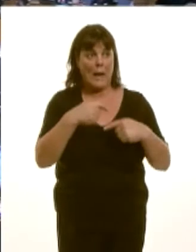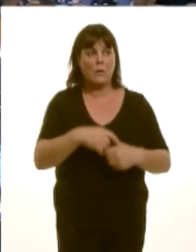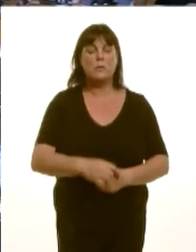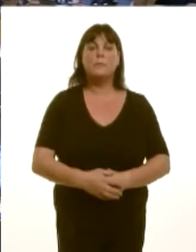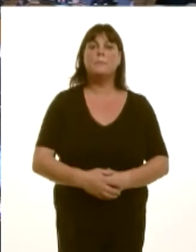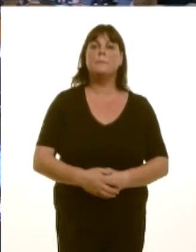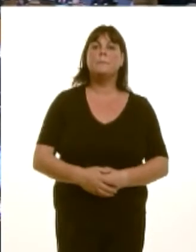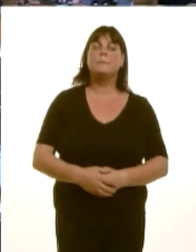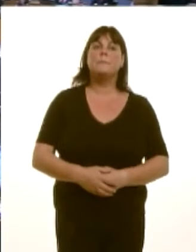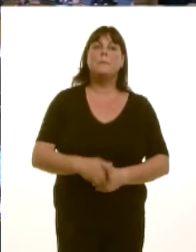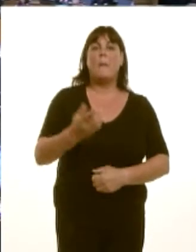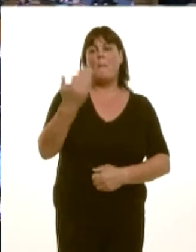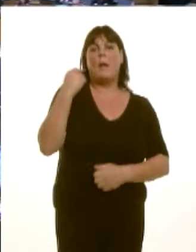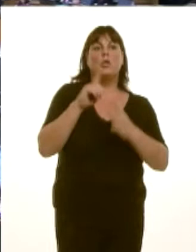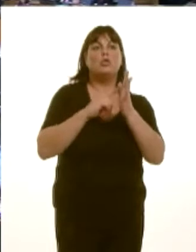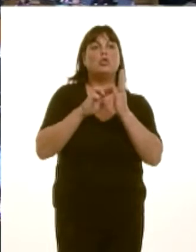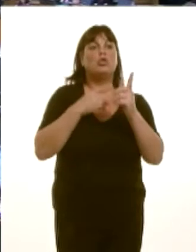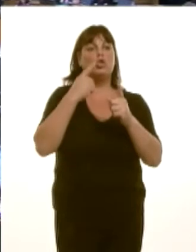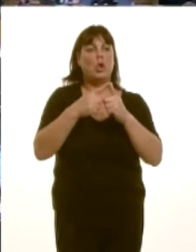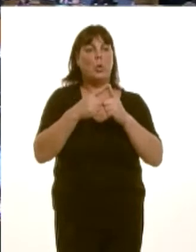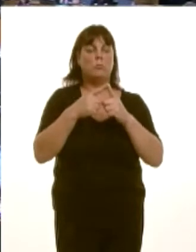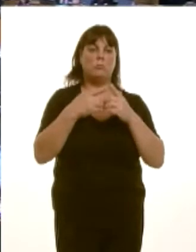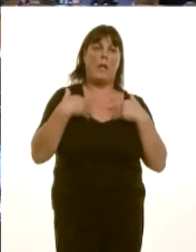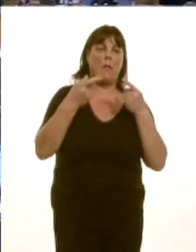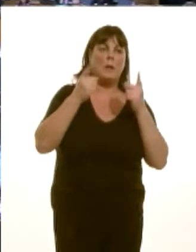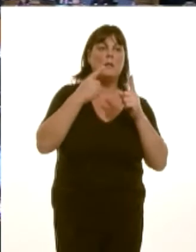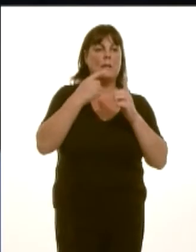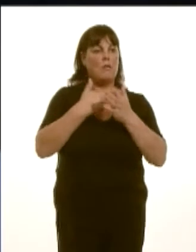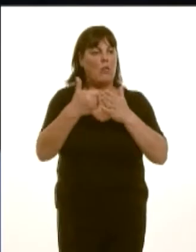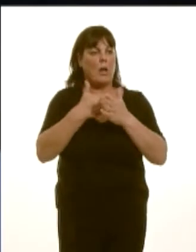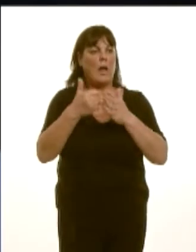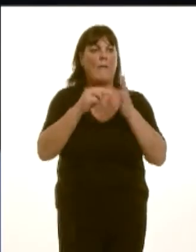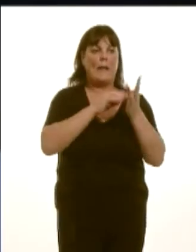me that his officials have regular quality and delivery meetings with each NHS organisation